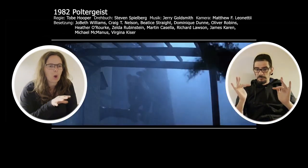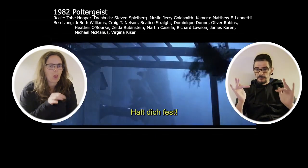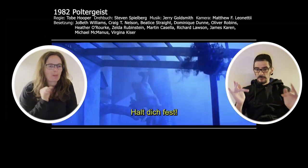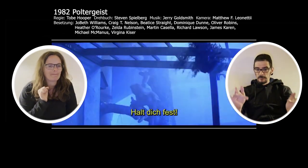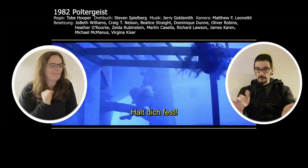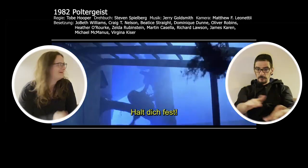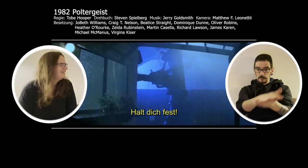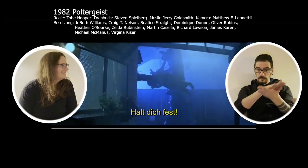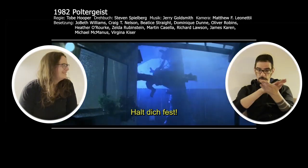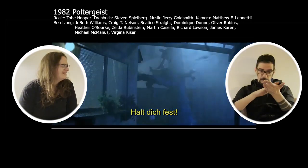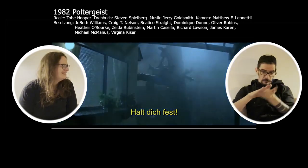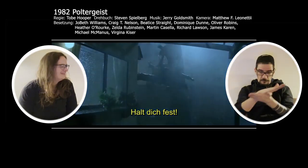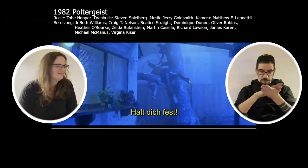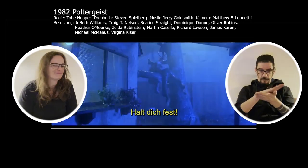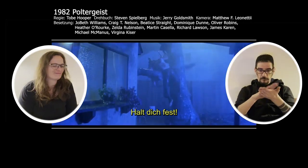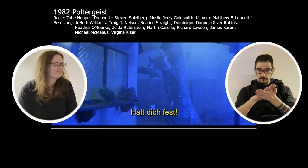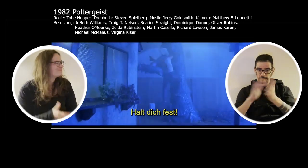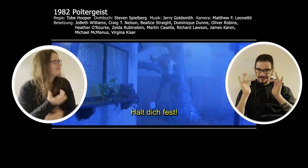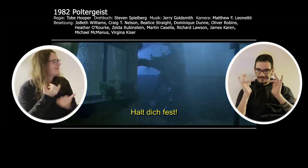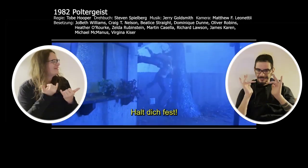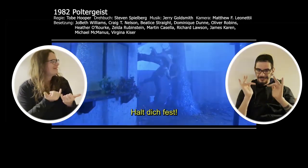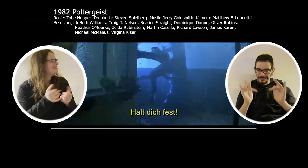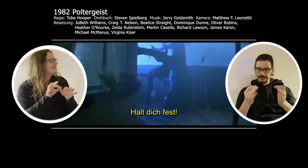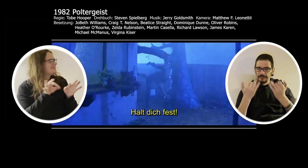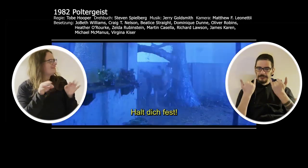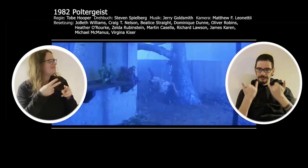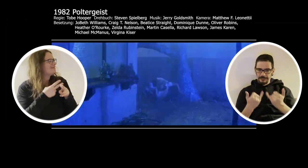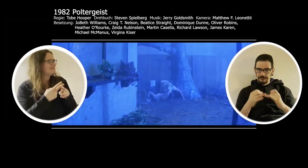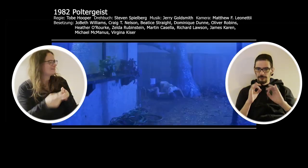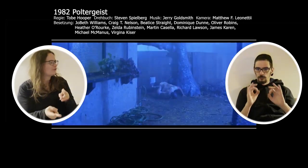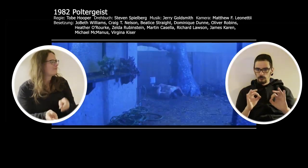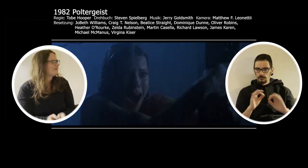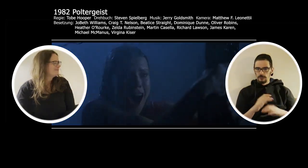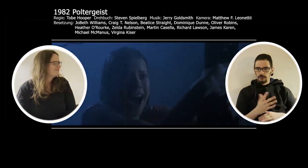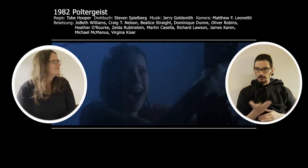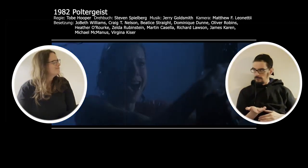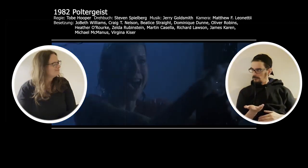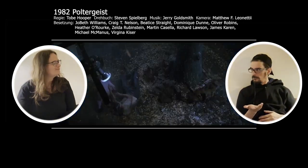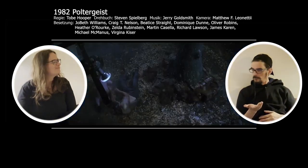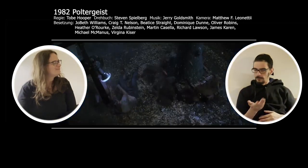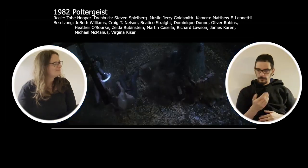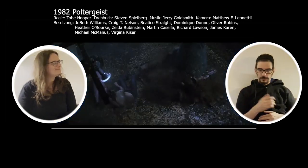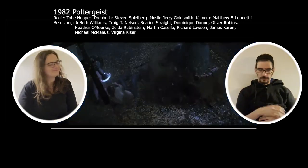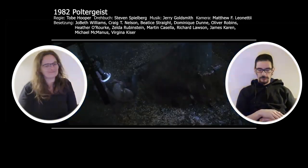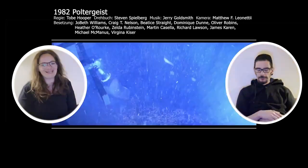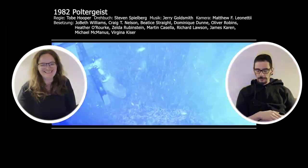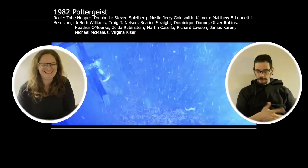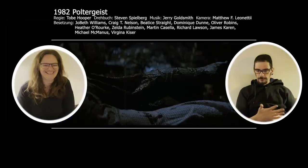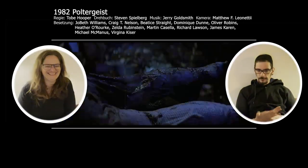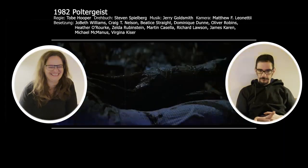And that's it. It has disappeared. Now one can rightly say, that this place is truly empty and spotlessly clean.